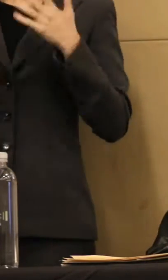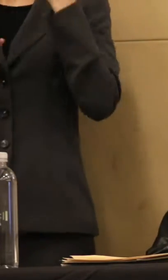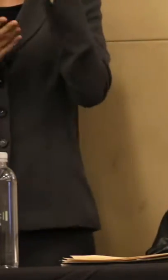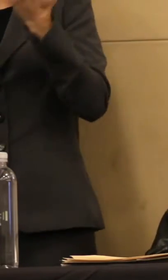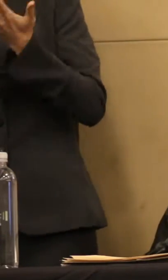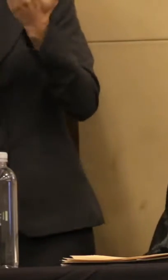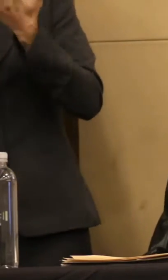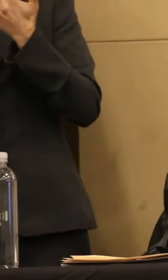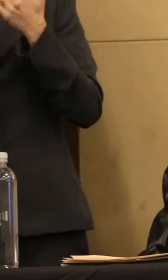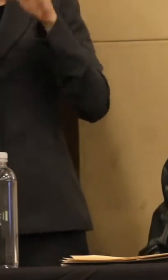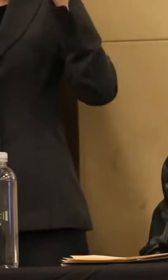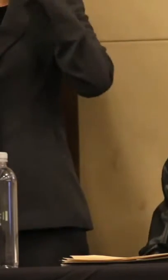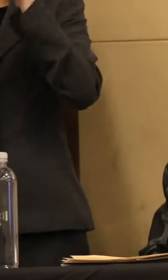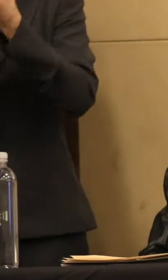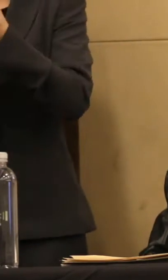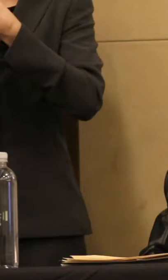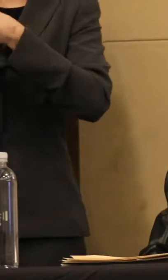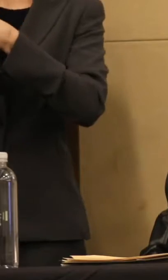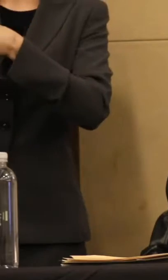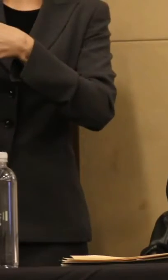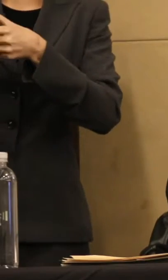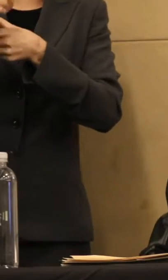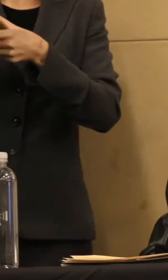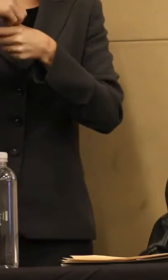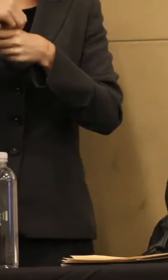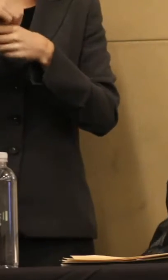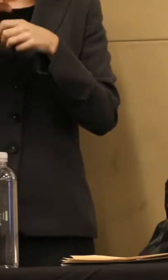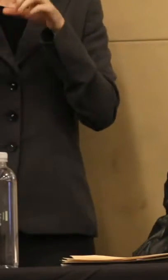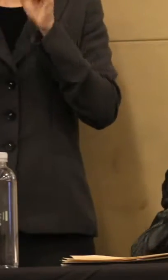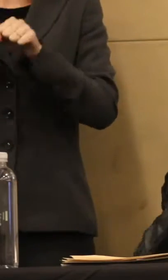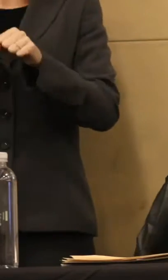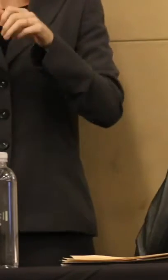involved. It can be a little overwhelming.